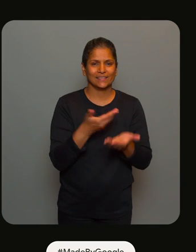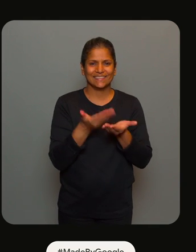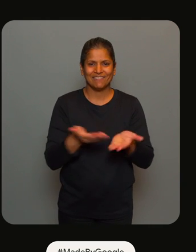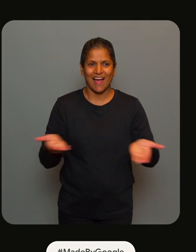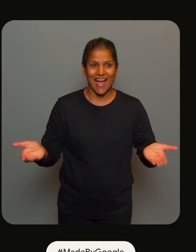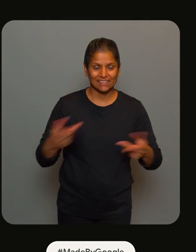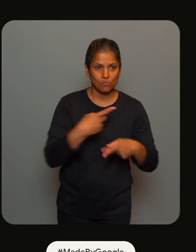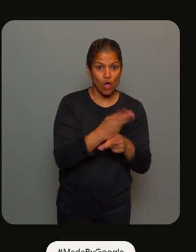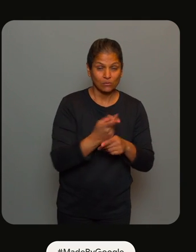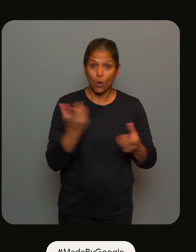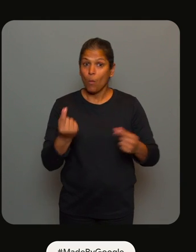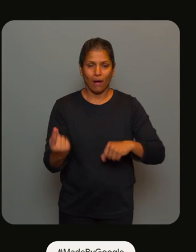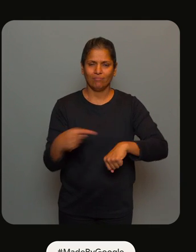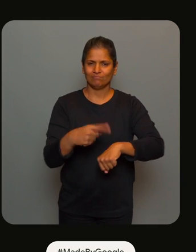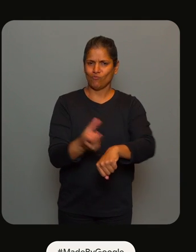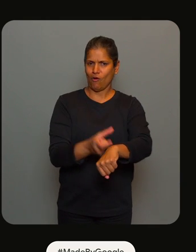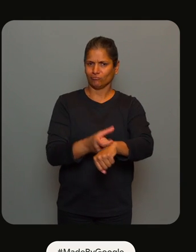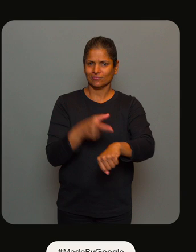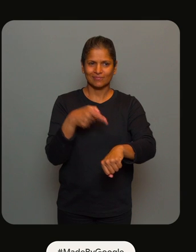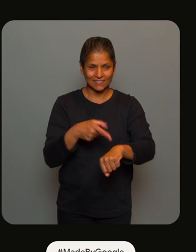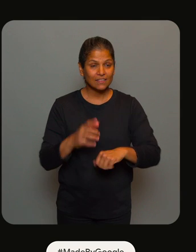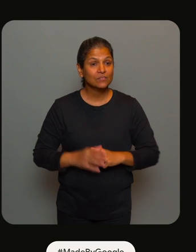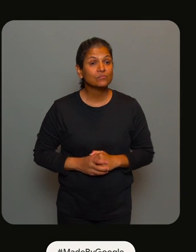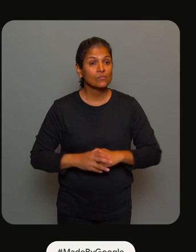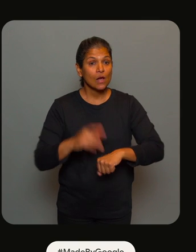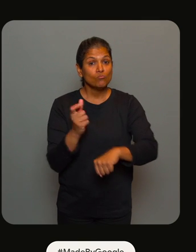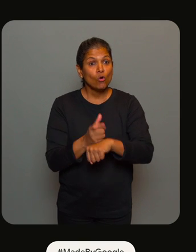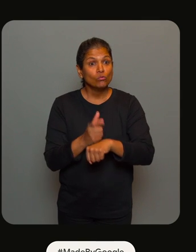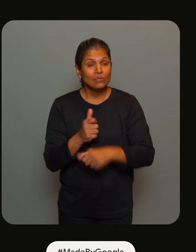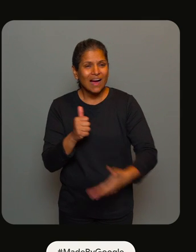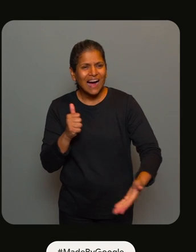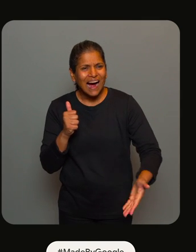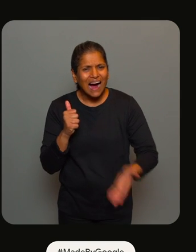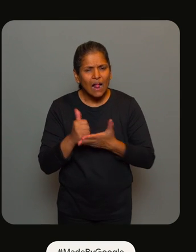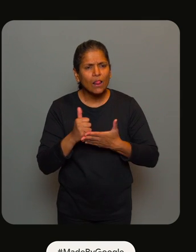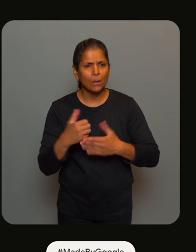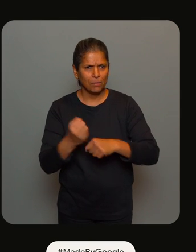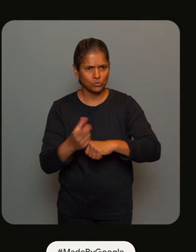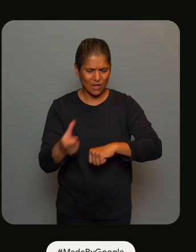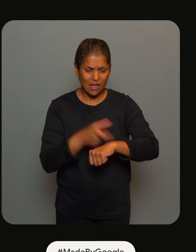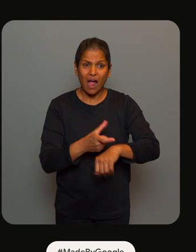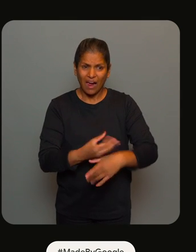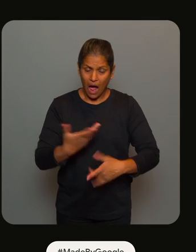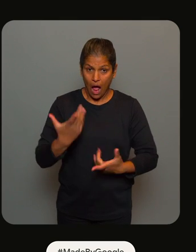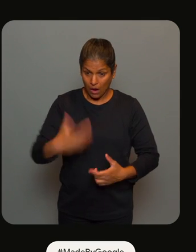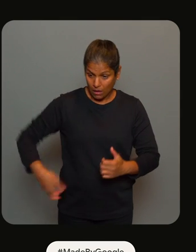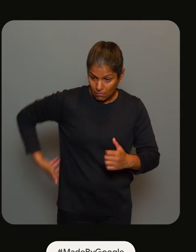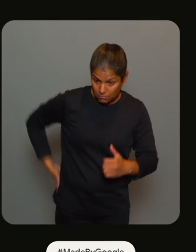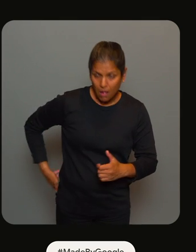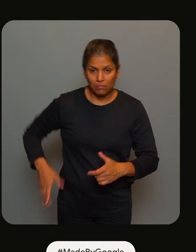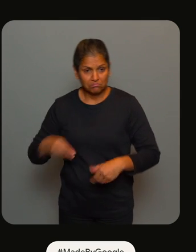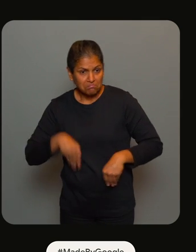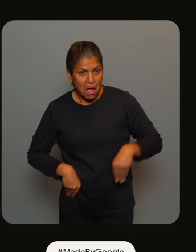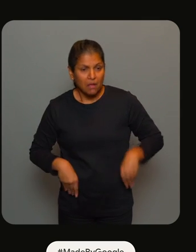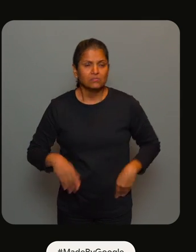A watch is only helpful when it’s on your wrist, so we designed Pixel watch to be worn every day, with hardware and